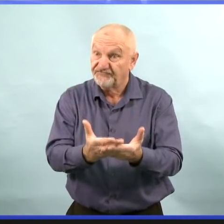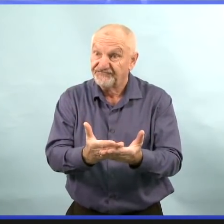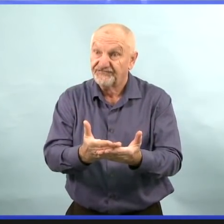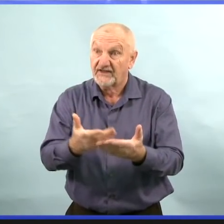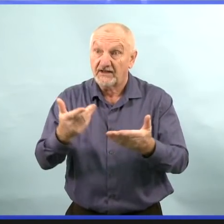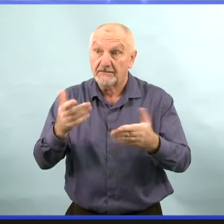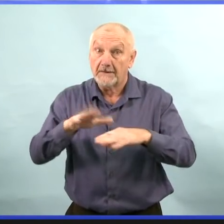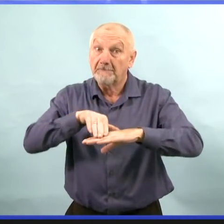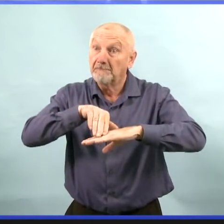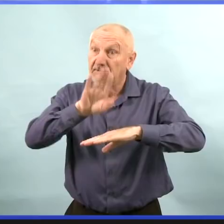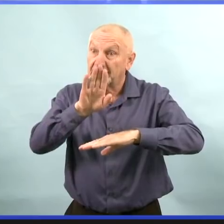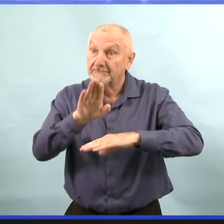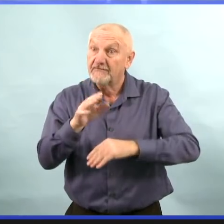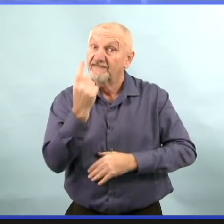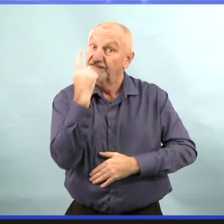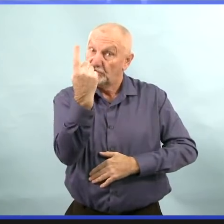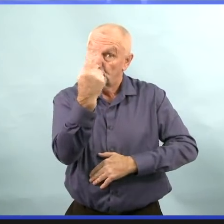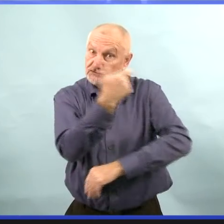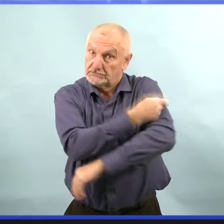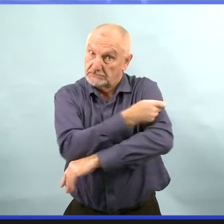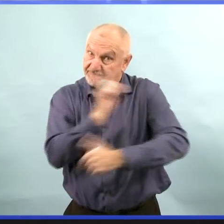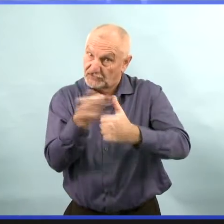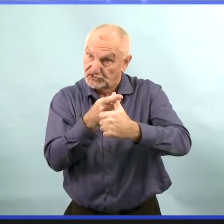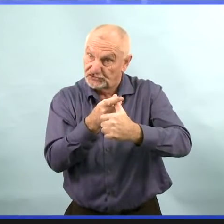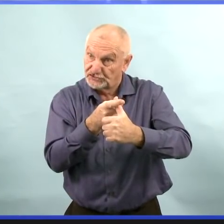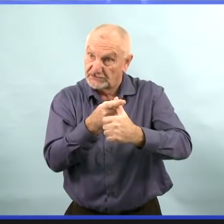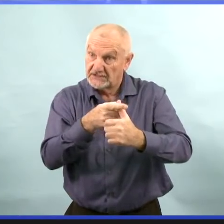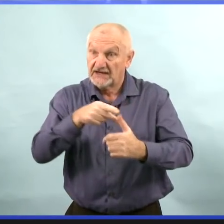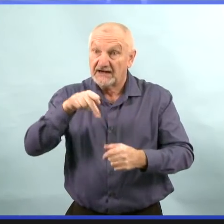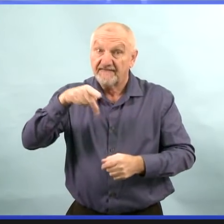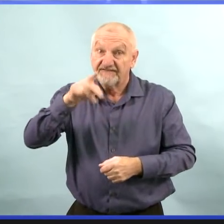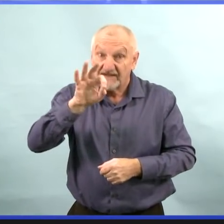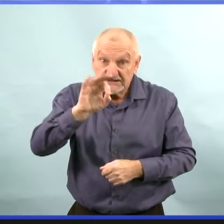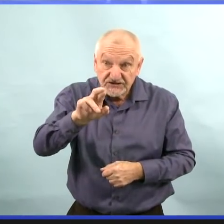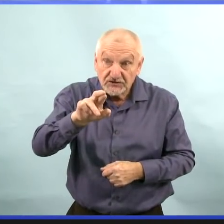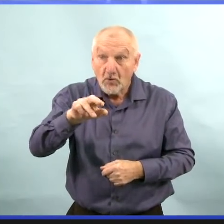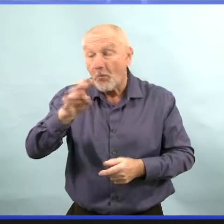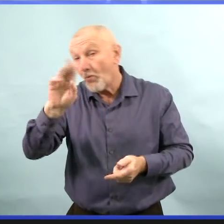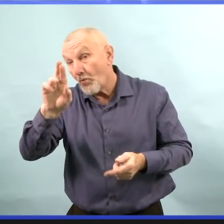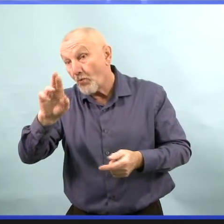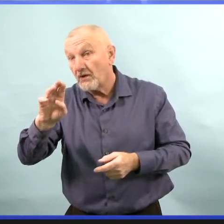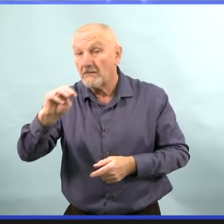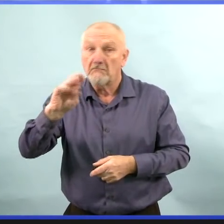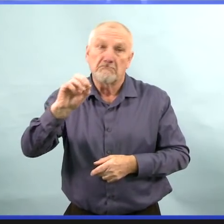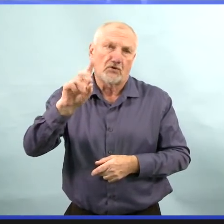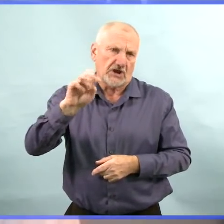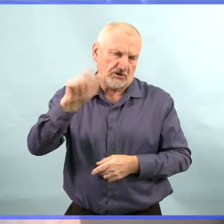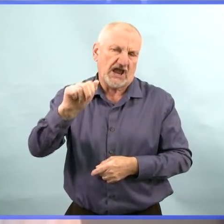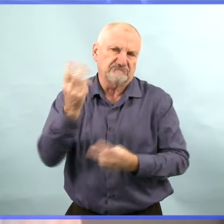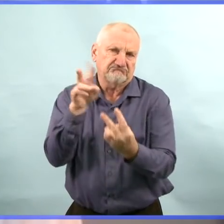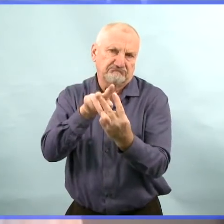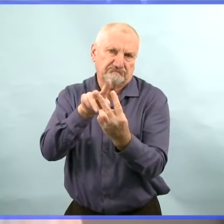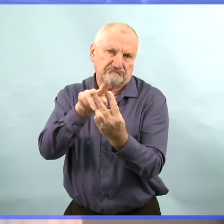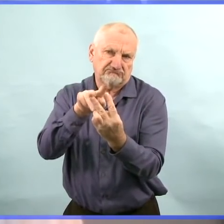dose of the pfizer or moderna vaccine if they have not received a single dose then they must provide